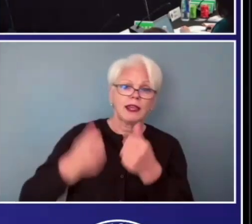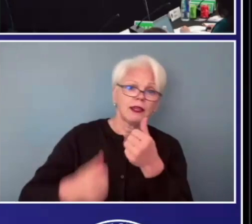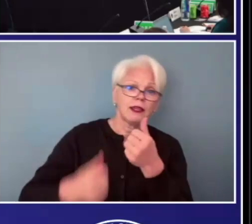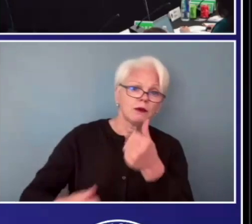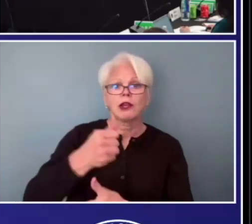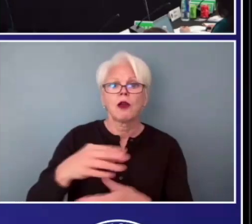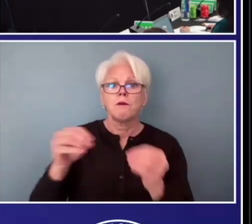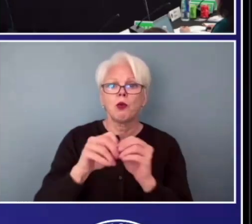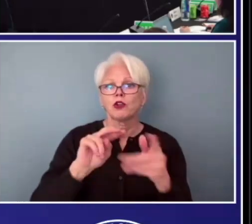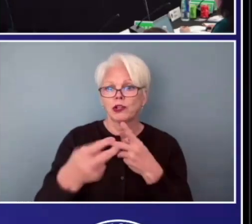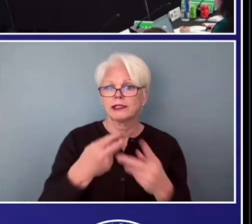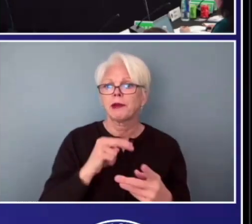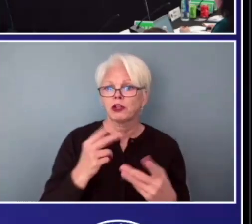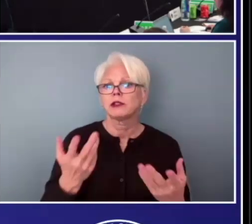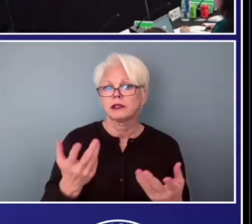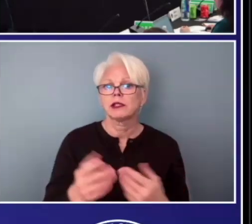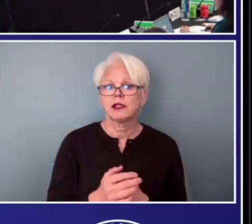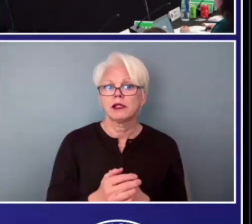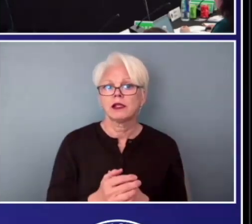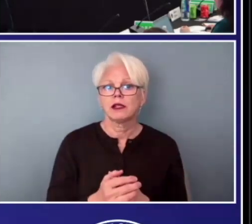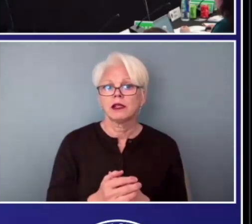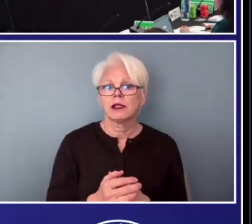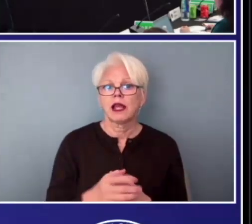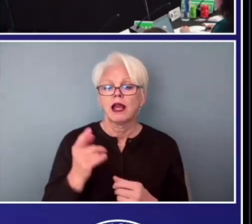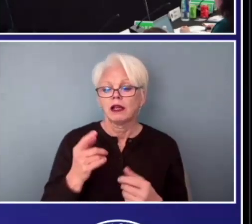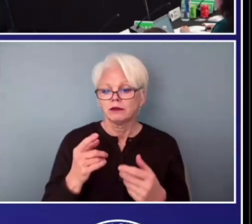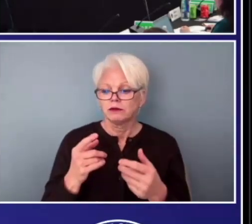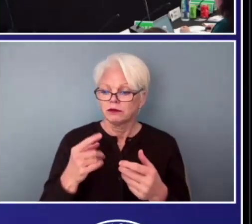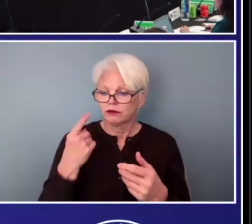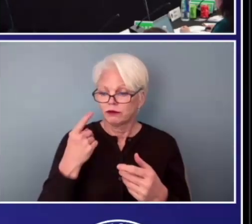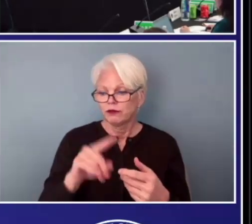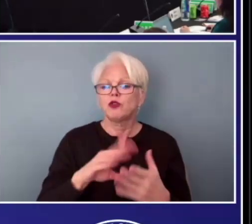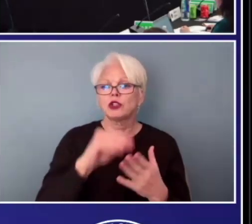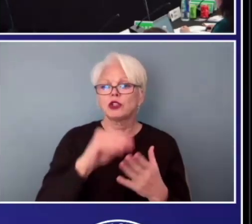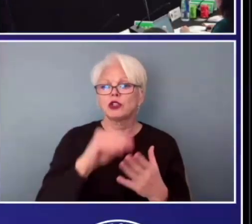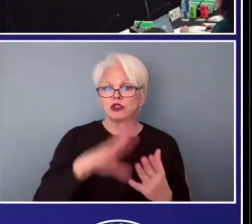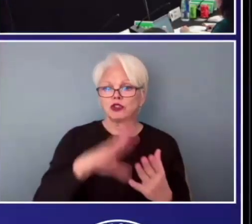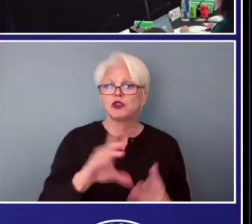transparency as it relates to student data, and we have a few initiatives that we will